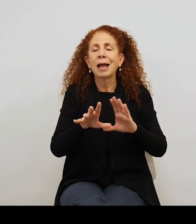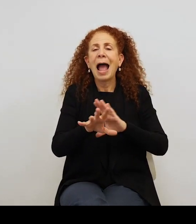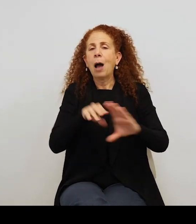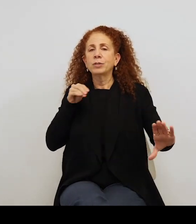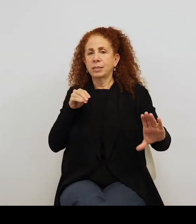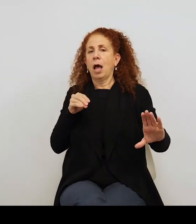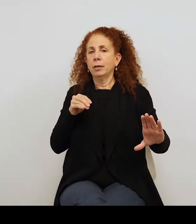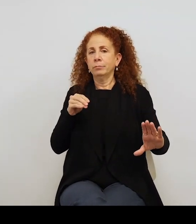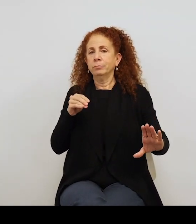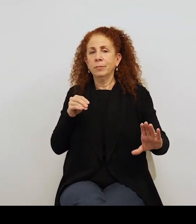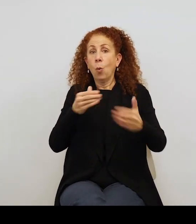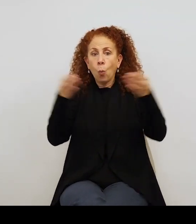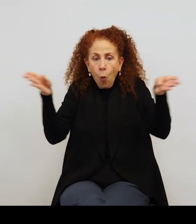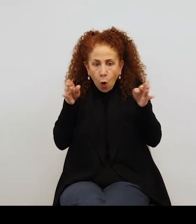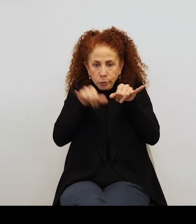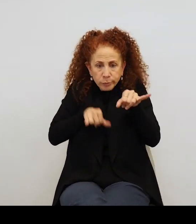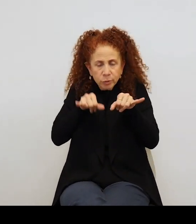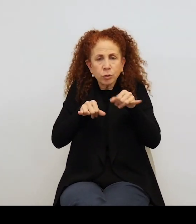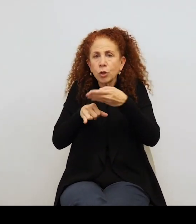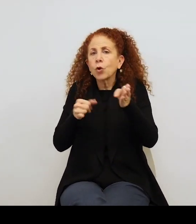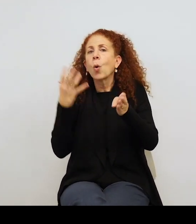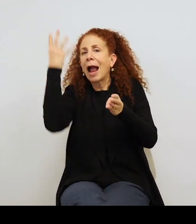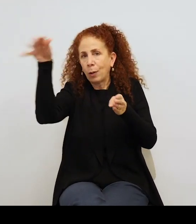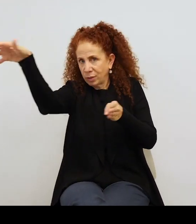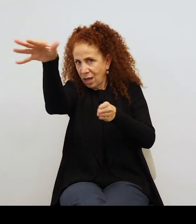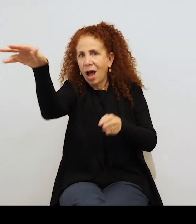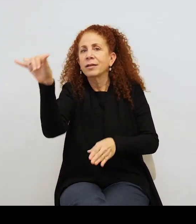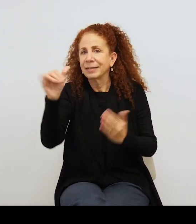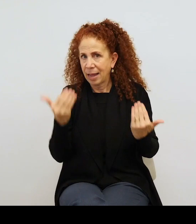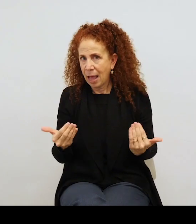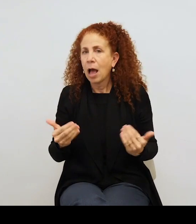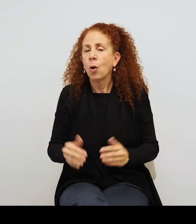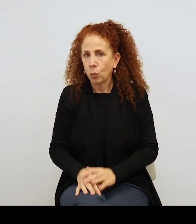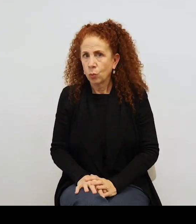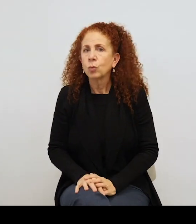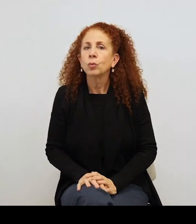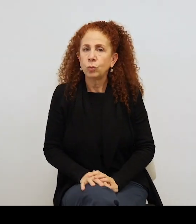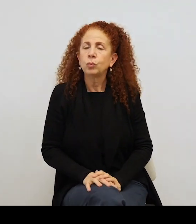So I think there is an emerging understanding that